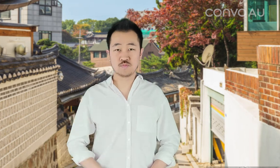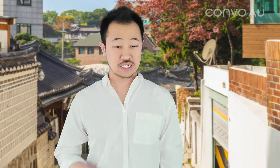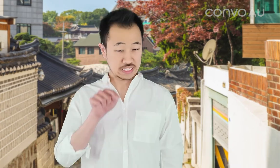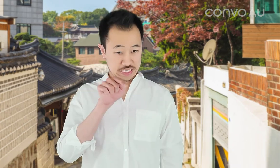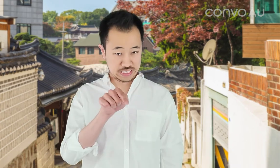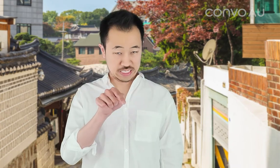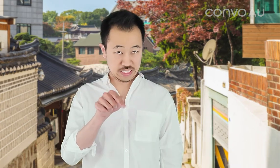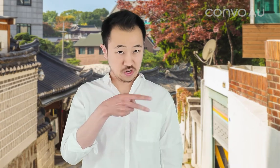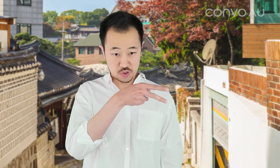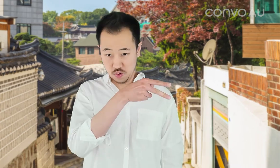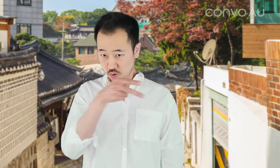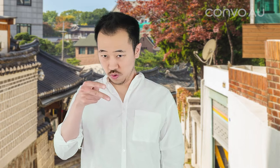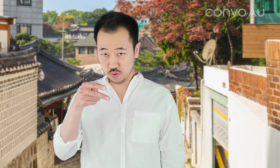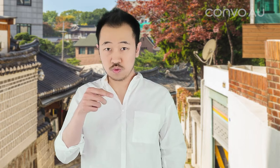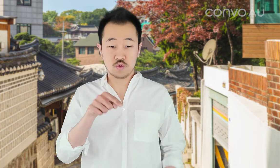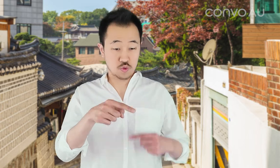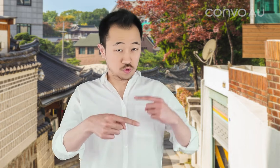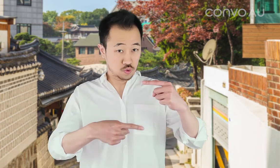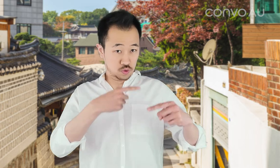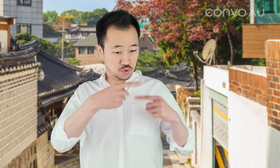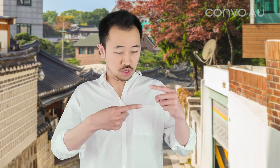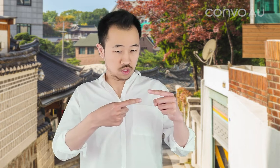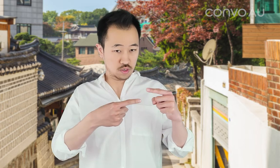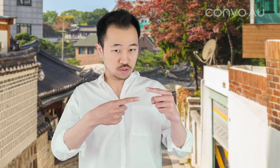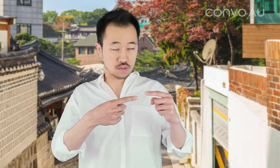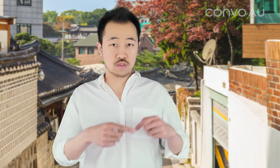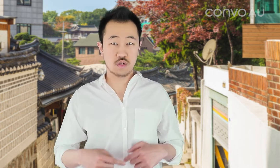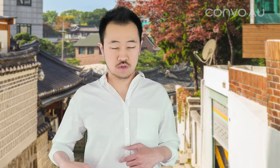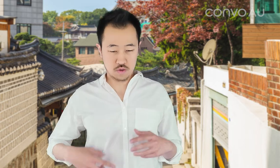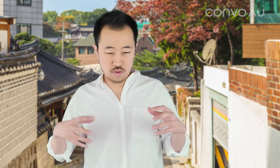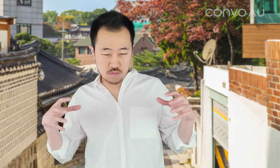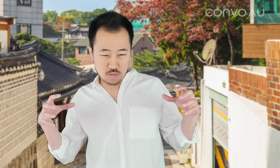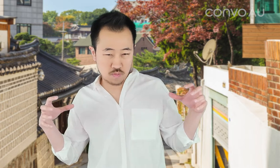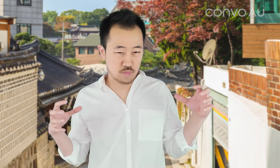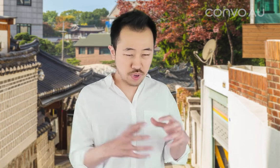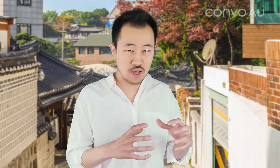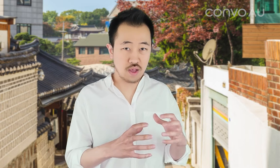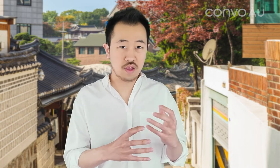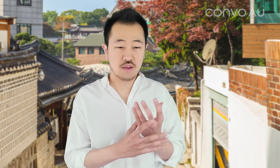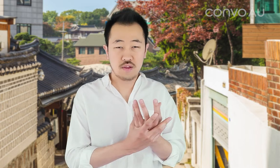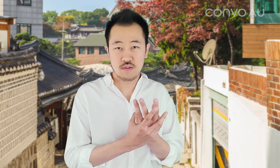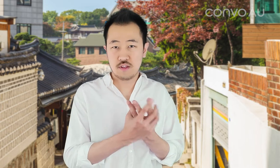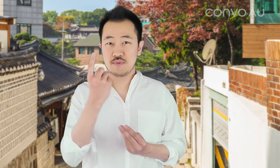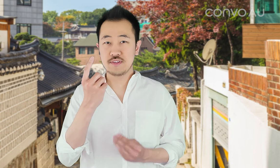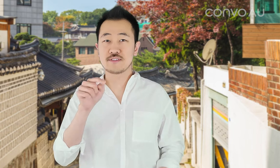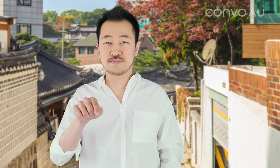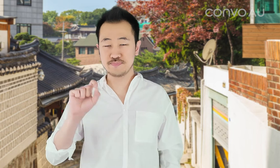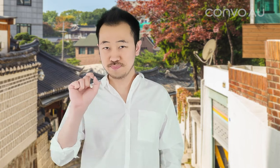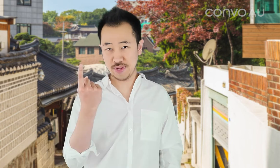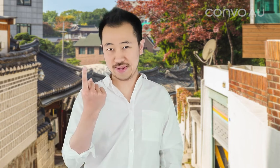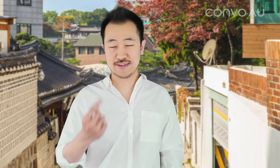Sign languages unite us.